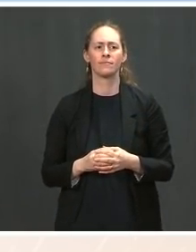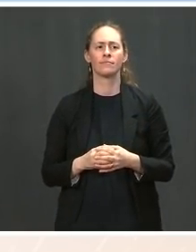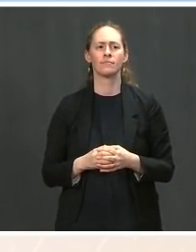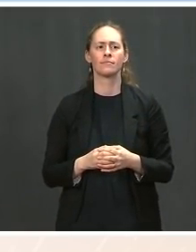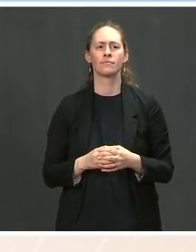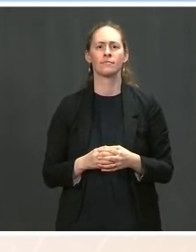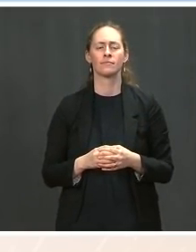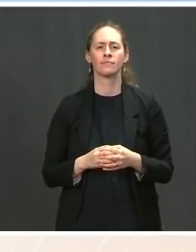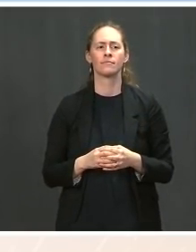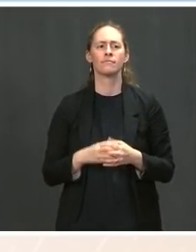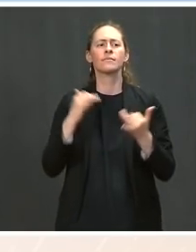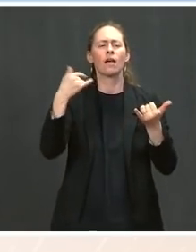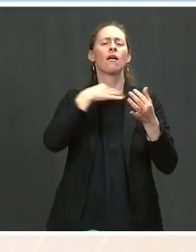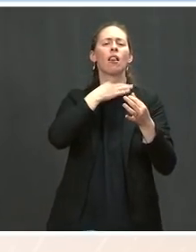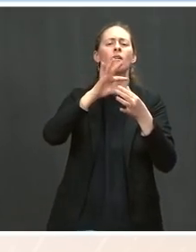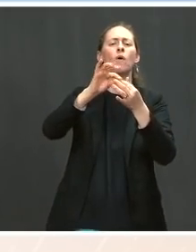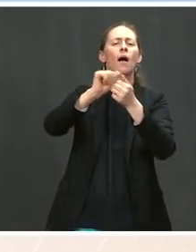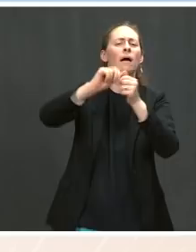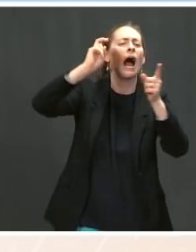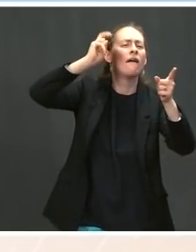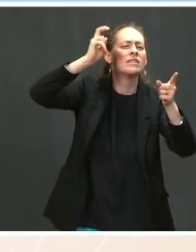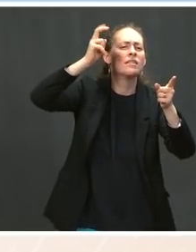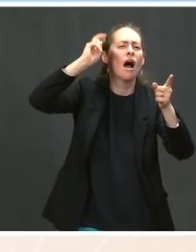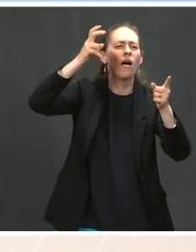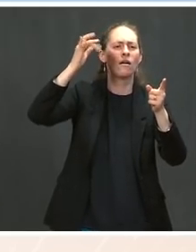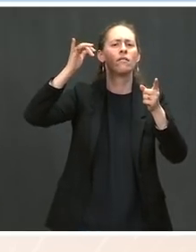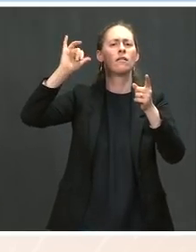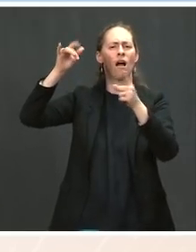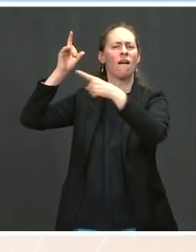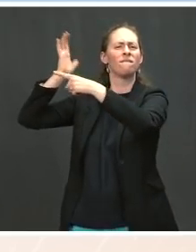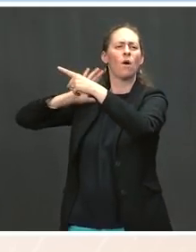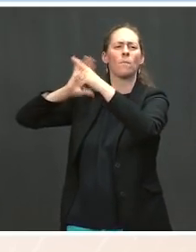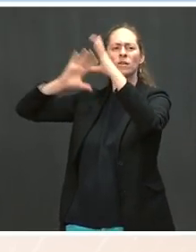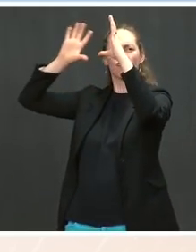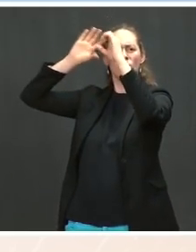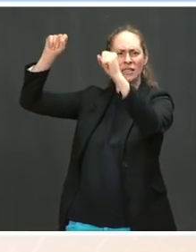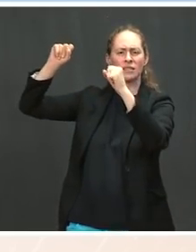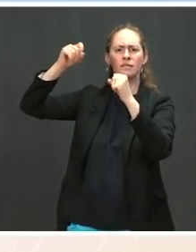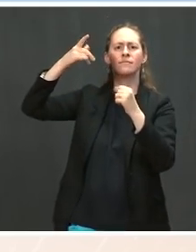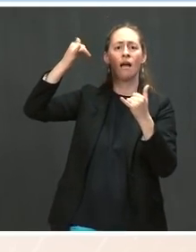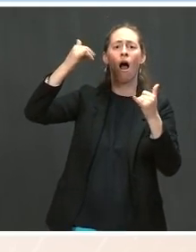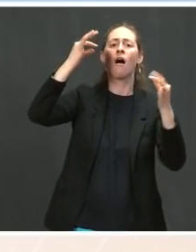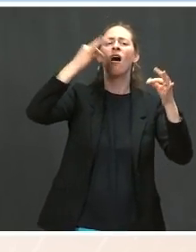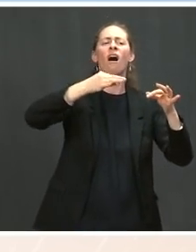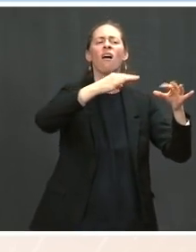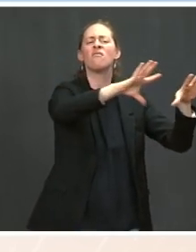any of his predecessors on his decision to withdraw? Ms. Psaki: He did talk to some of his predecessors.